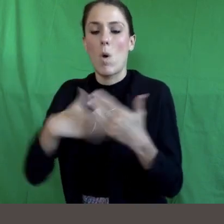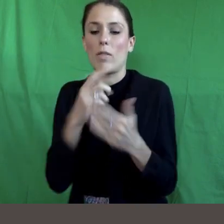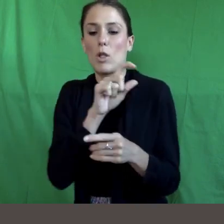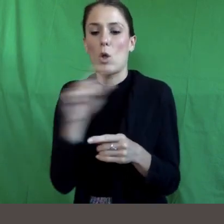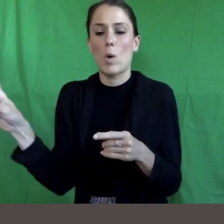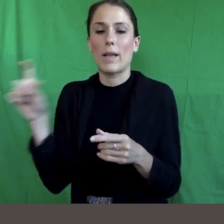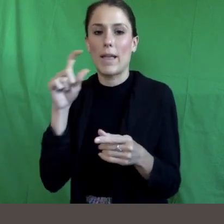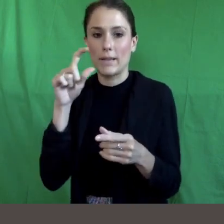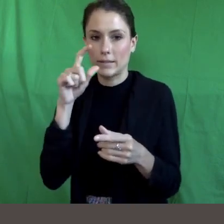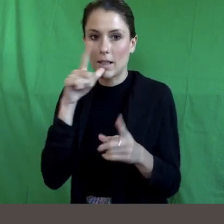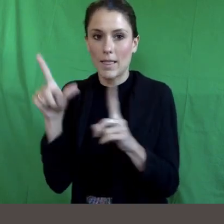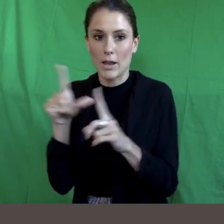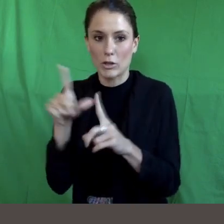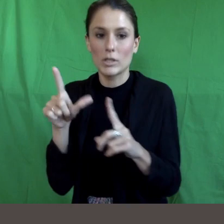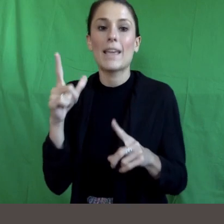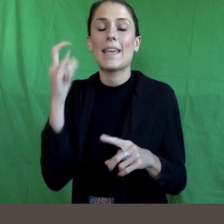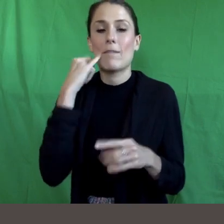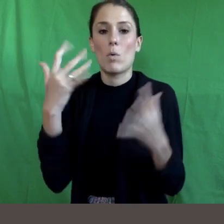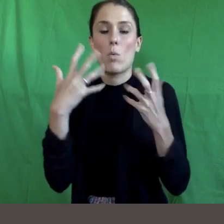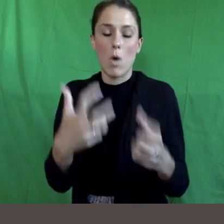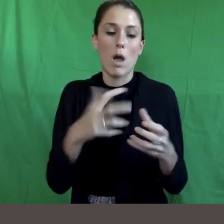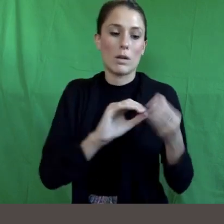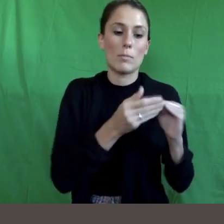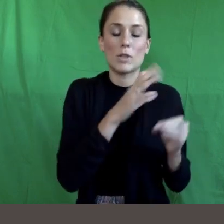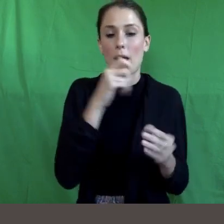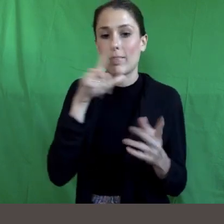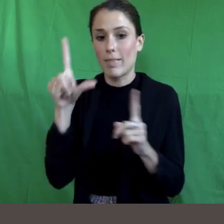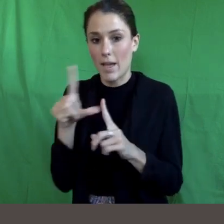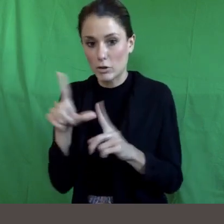Let's say that we want to create a generator function that looks like this, digits and letters.